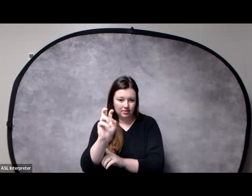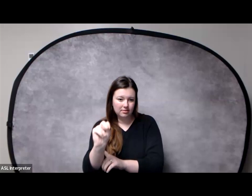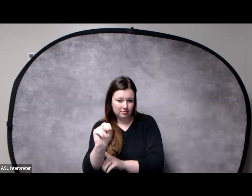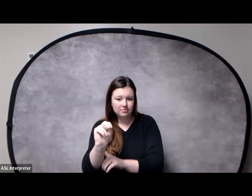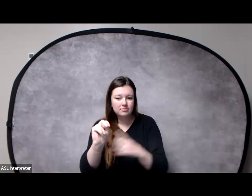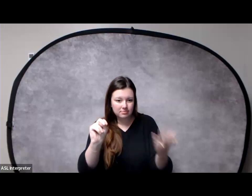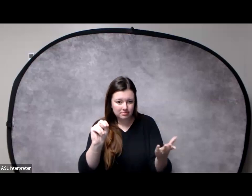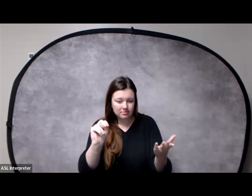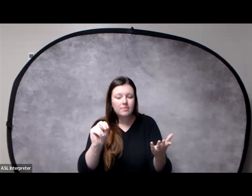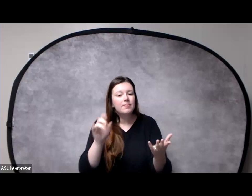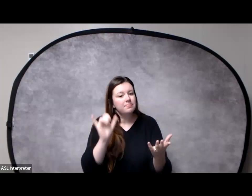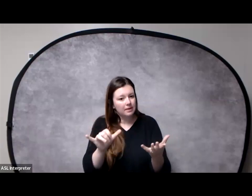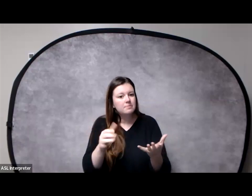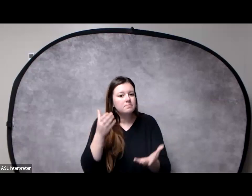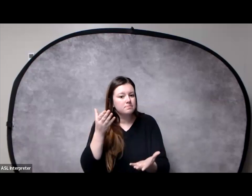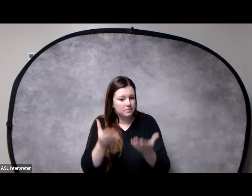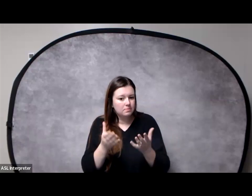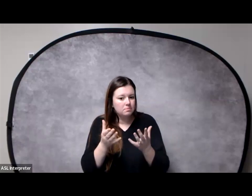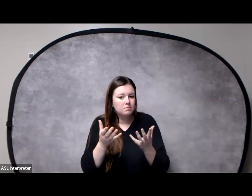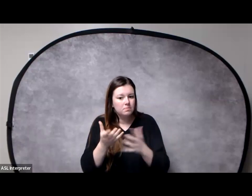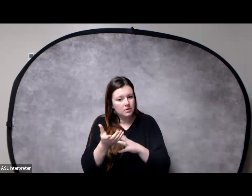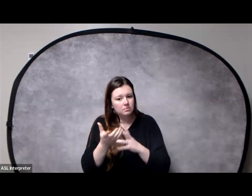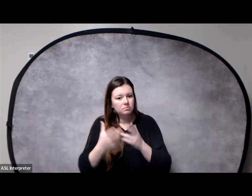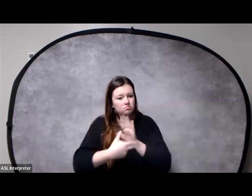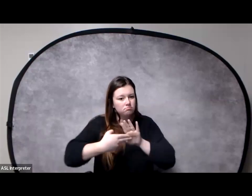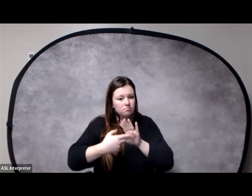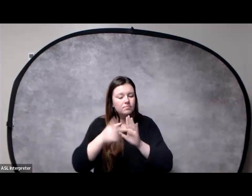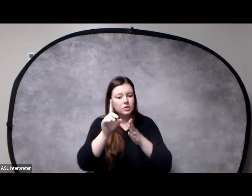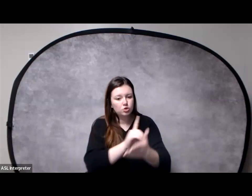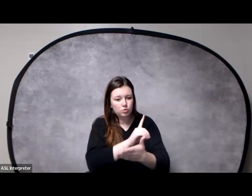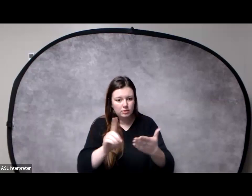That may be prohibited discrimination under this proposed rule.